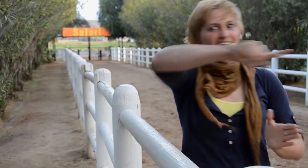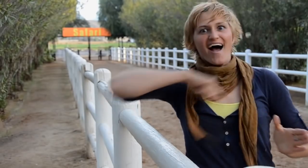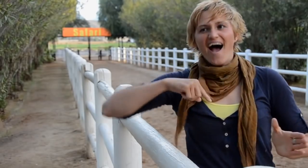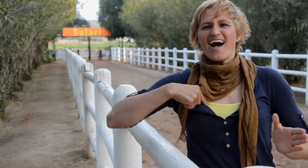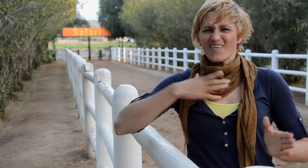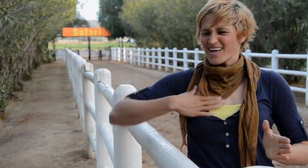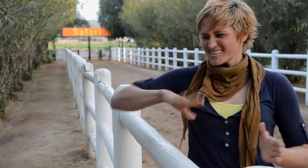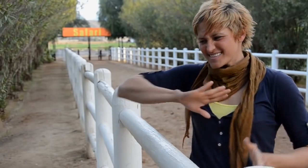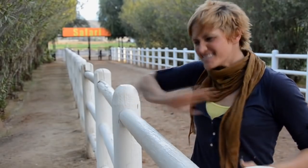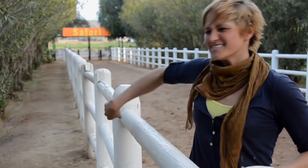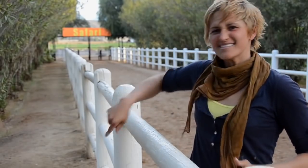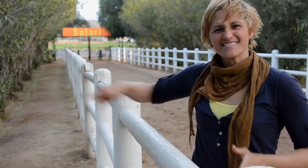would have been nice to ride without the guide leading.